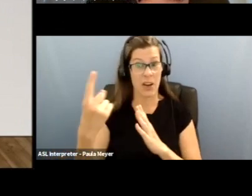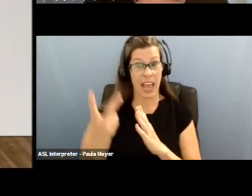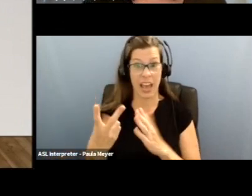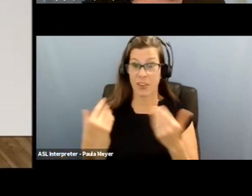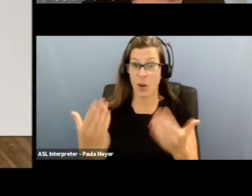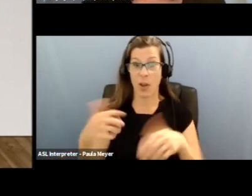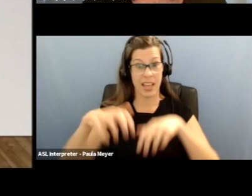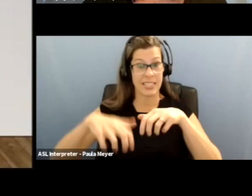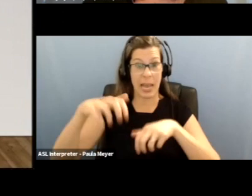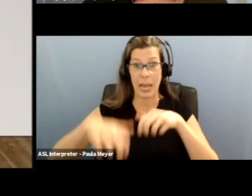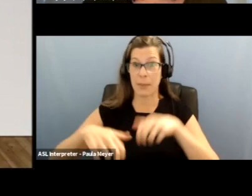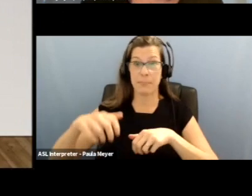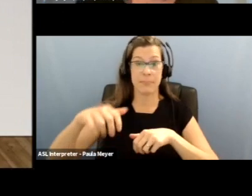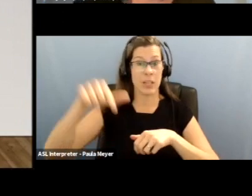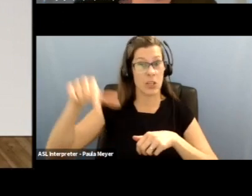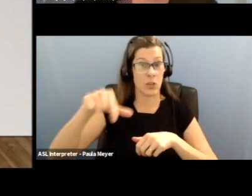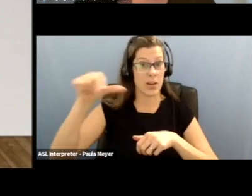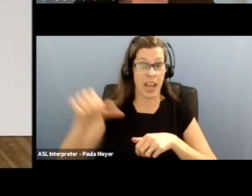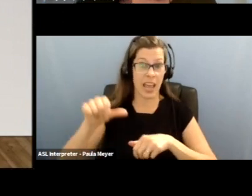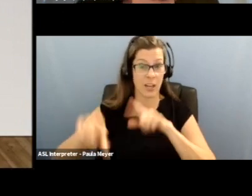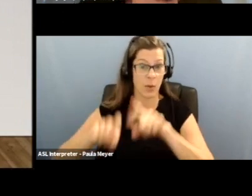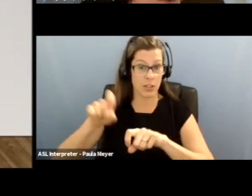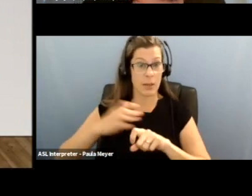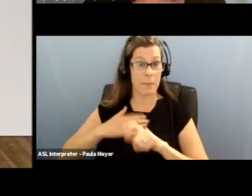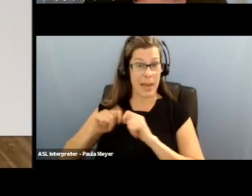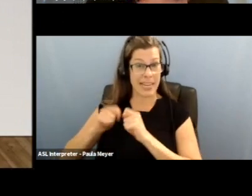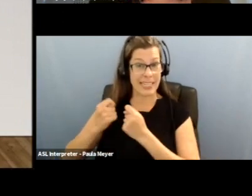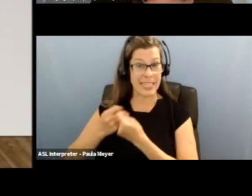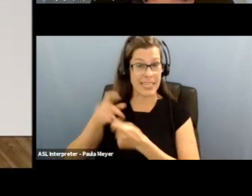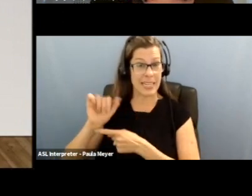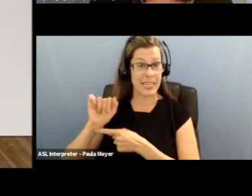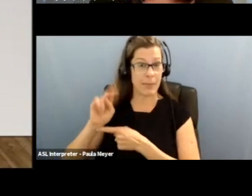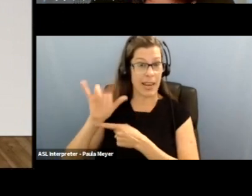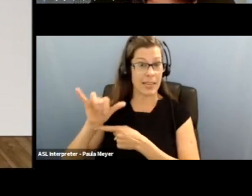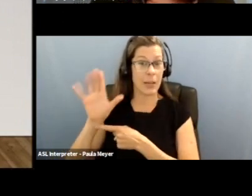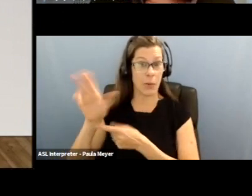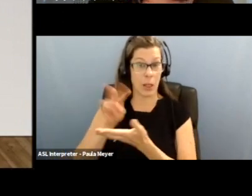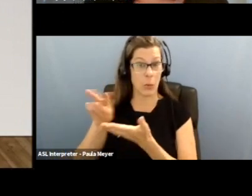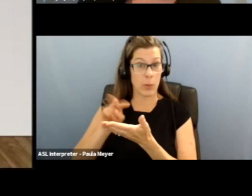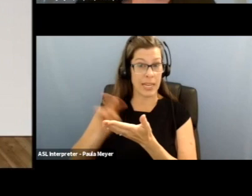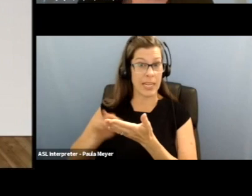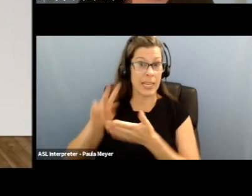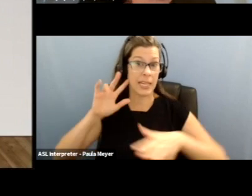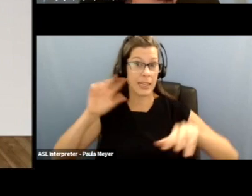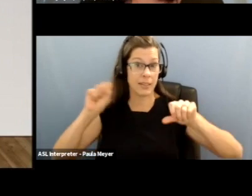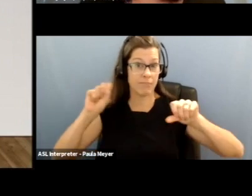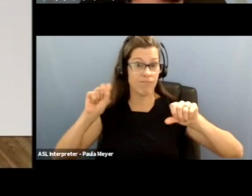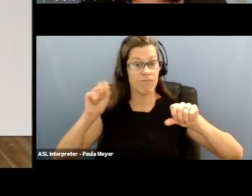My teammate Andy will read the questions aloud to our panelists. And when it comes time for the Q&A part of our tutorials,